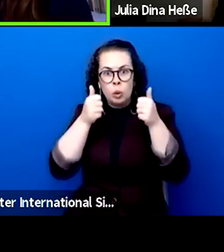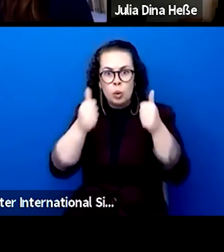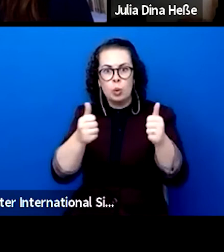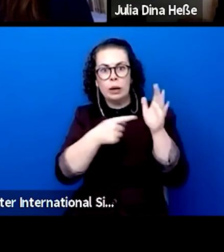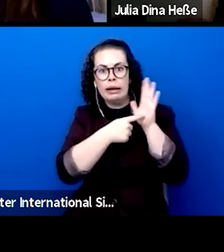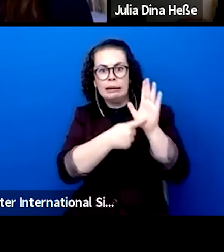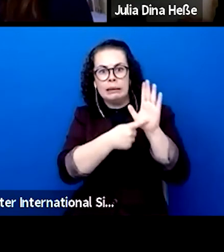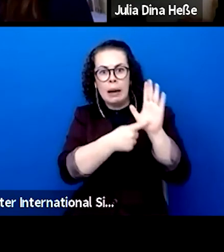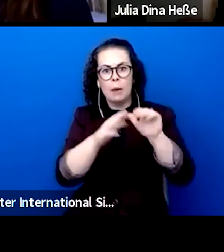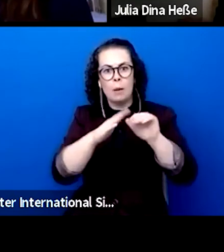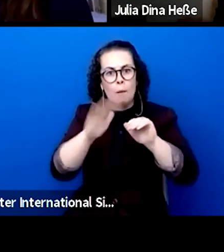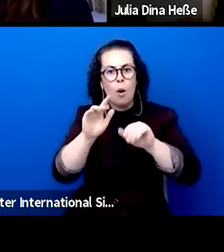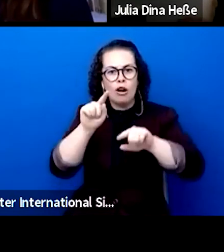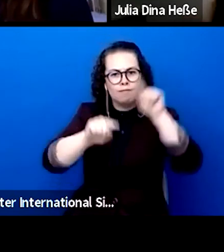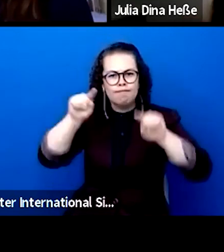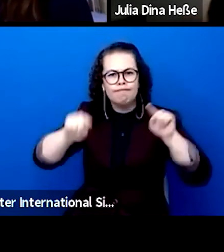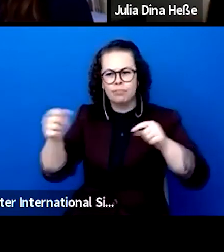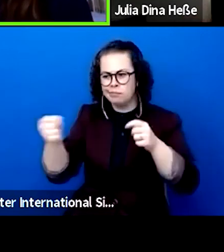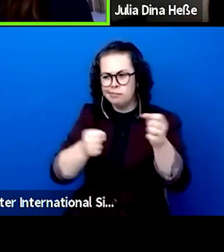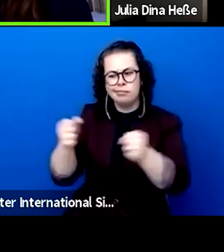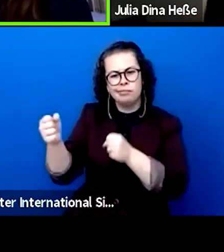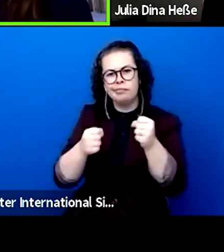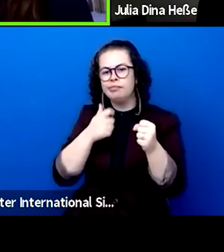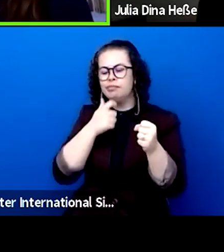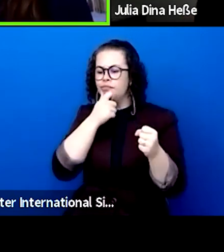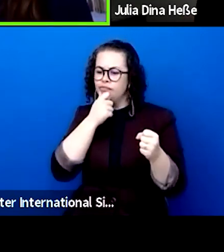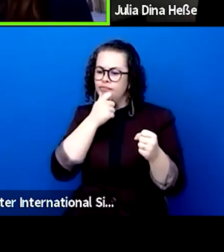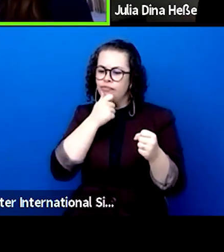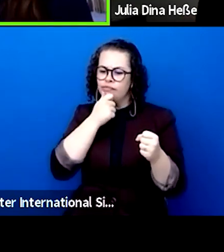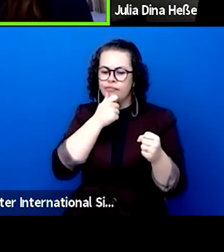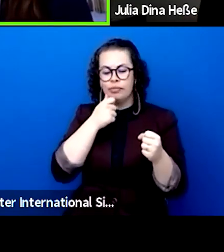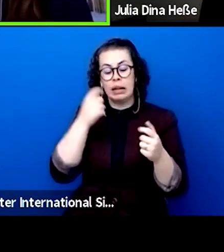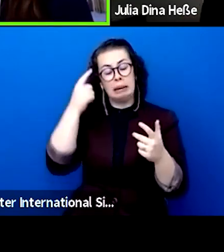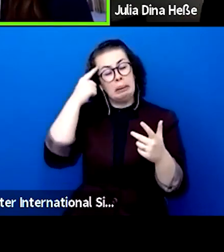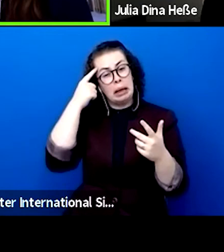I mean, I think that they've been so many really good examples of solidarity not necessarily from